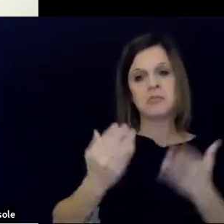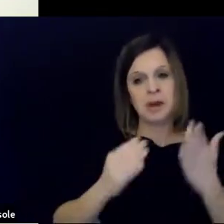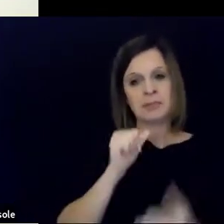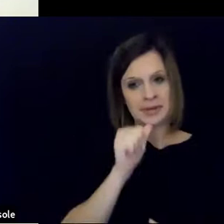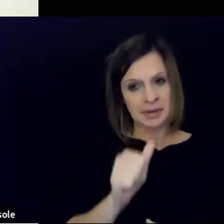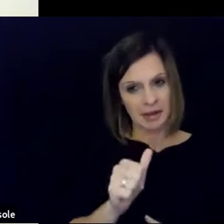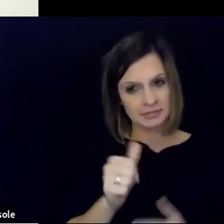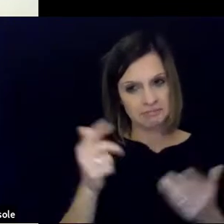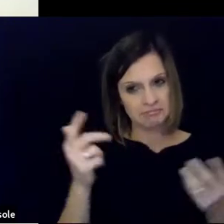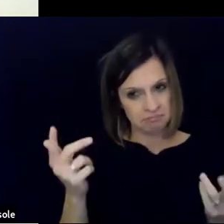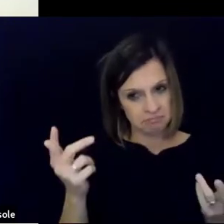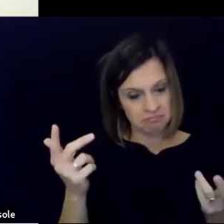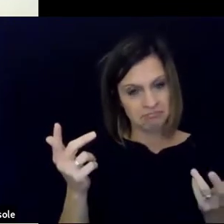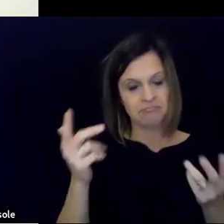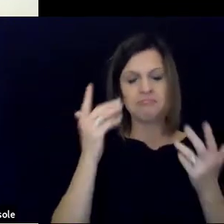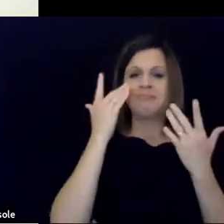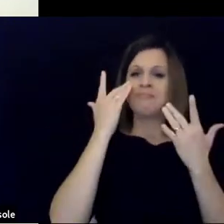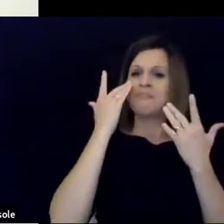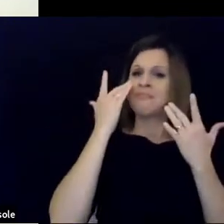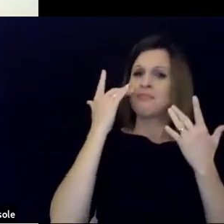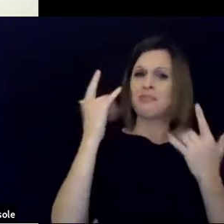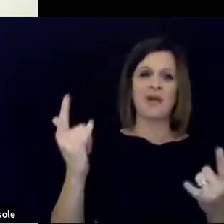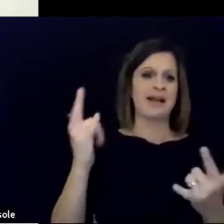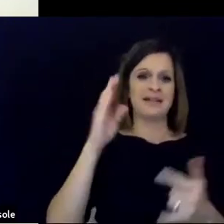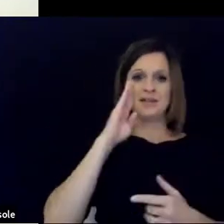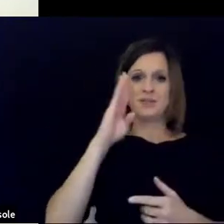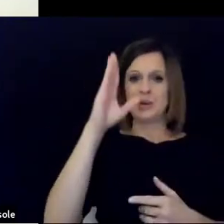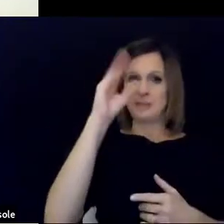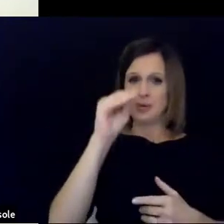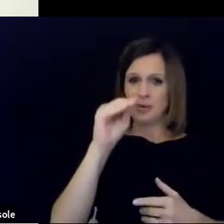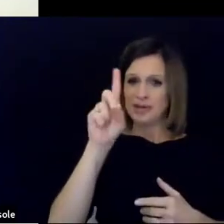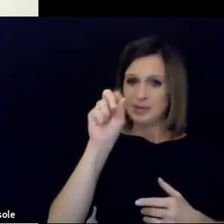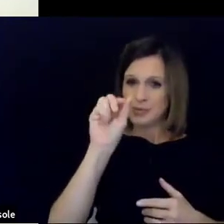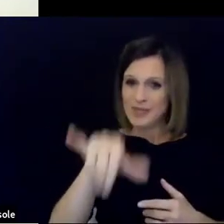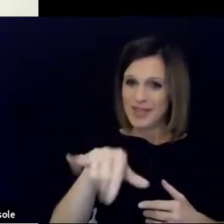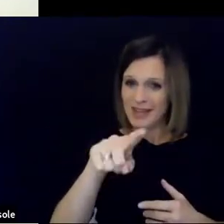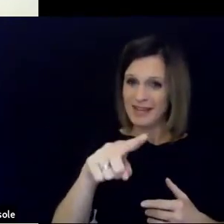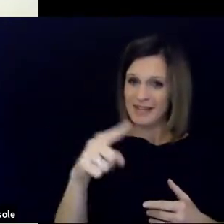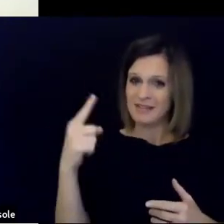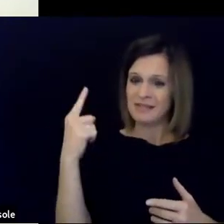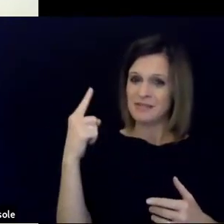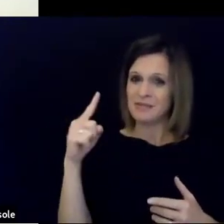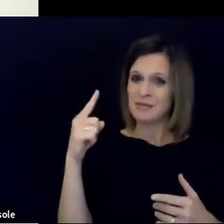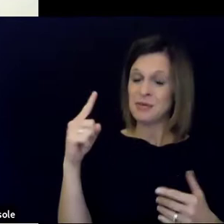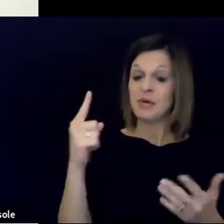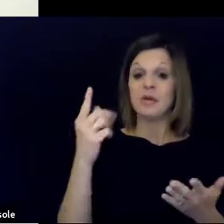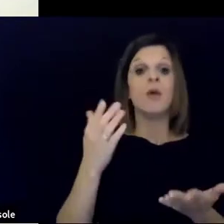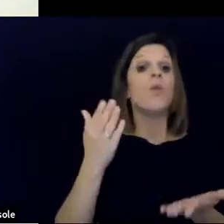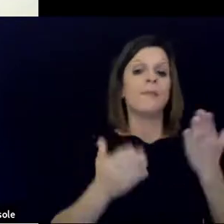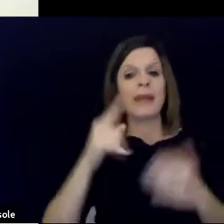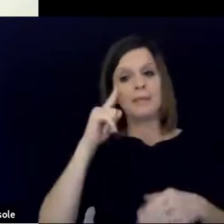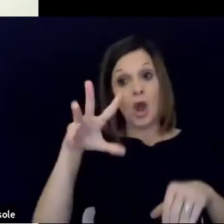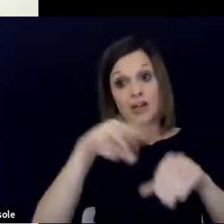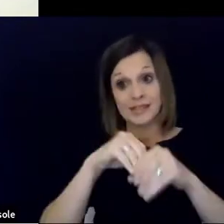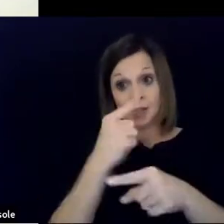So why in the world would the kid do this? Well, maybe the kid's autistic, right? Maybe the kid's just weird.